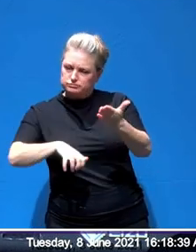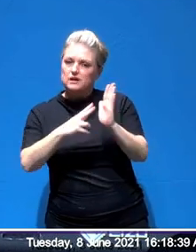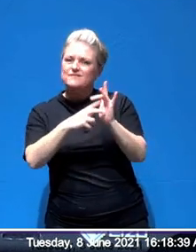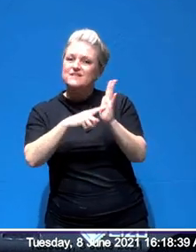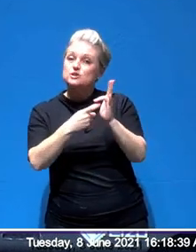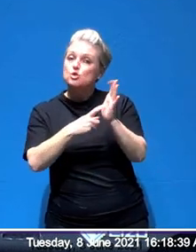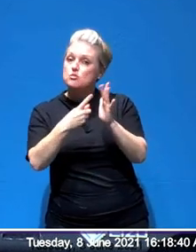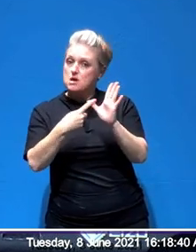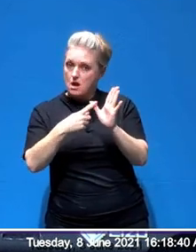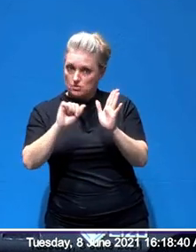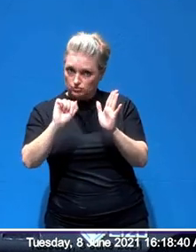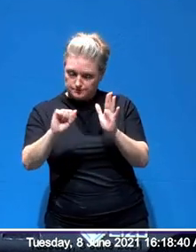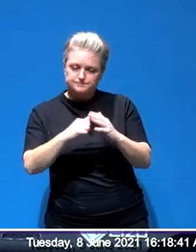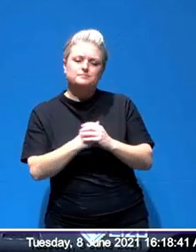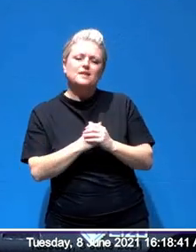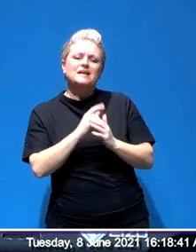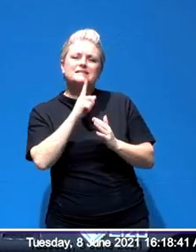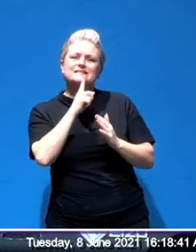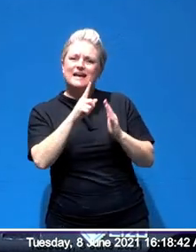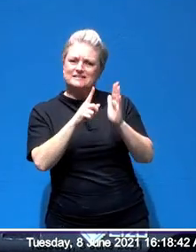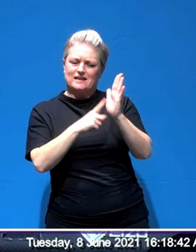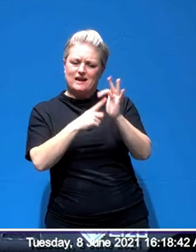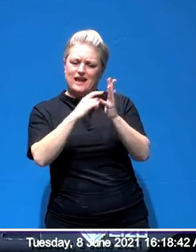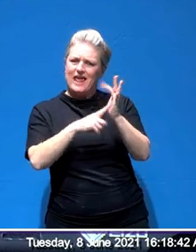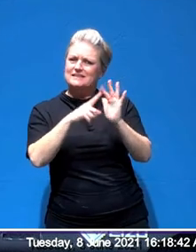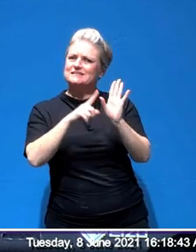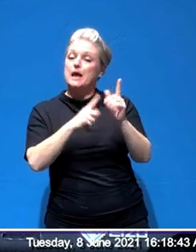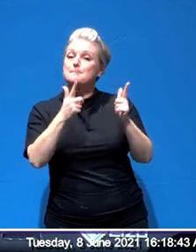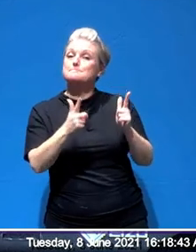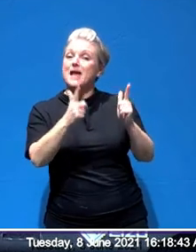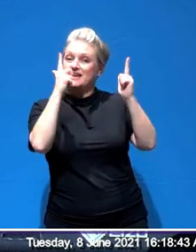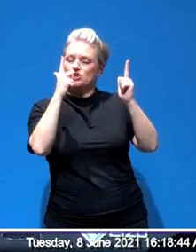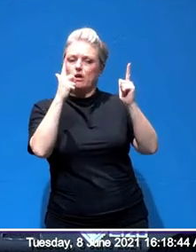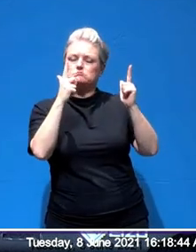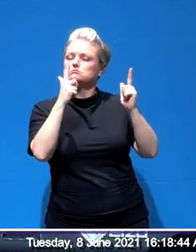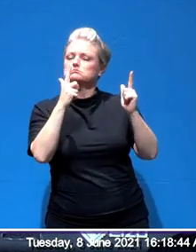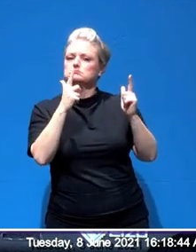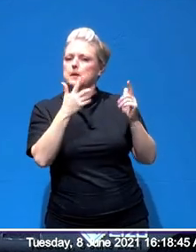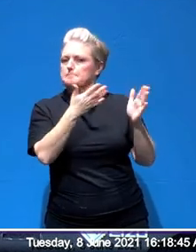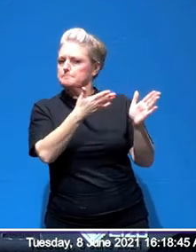had been removed from the residence but was in the position for a short time